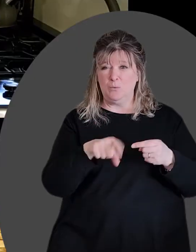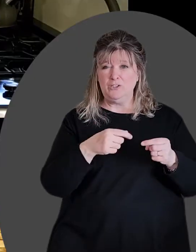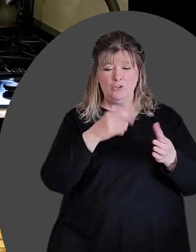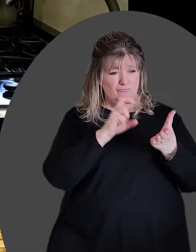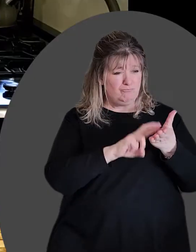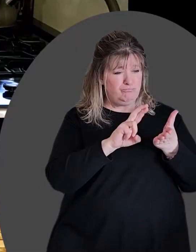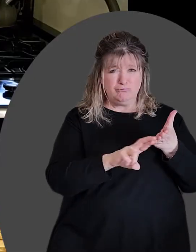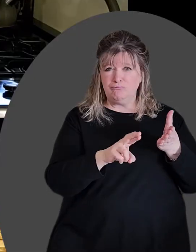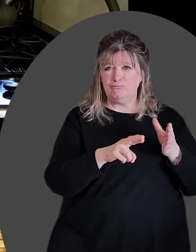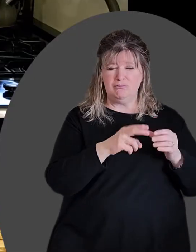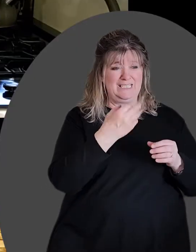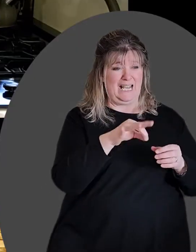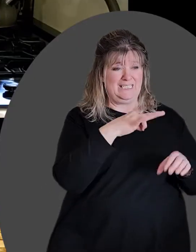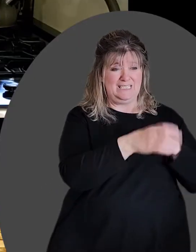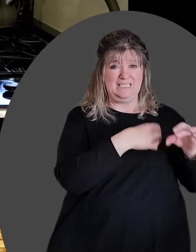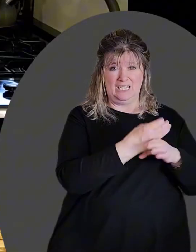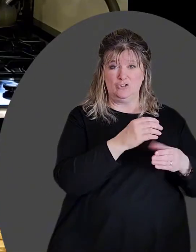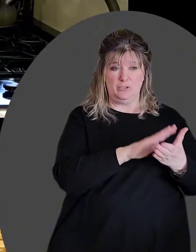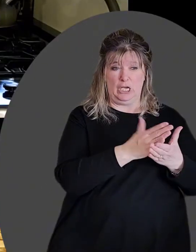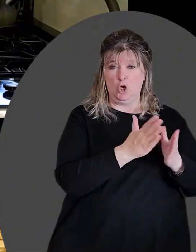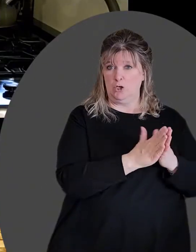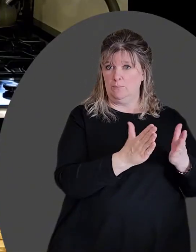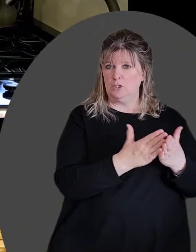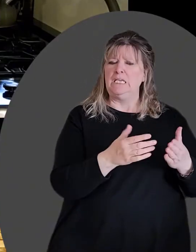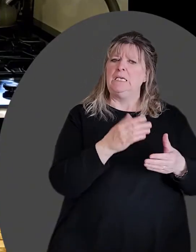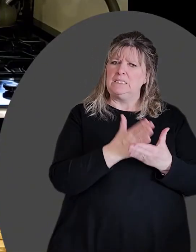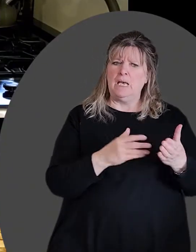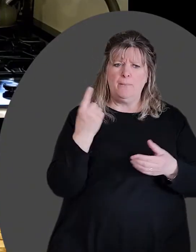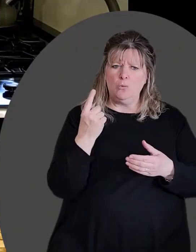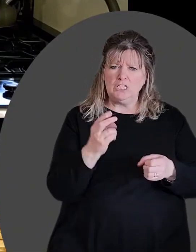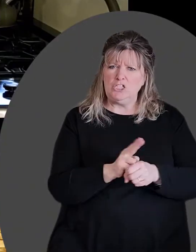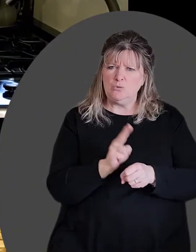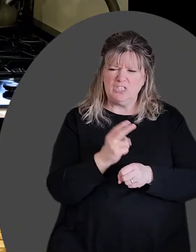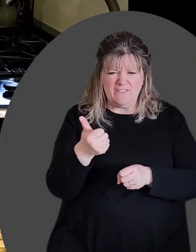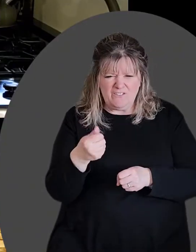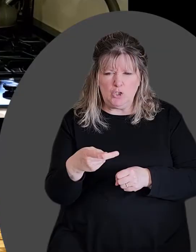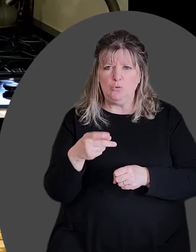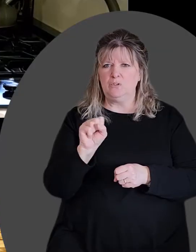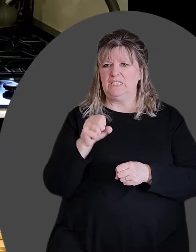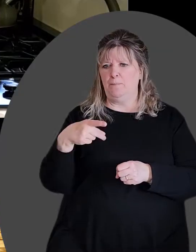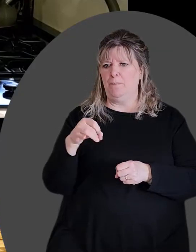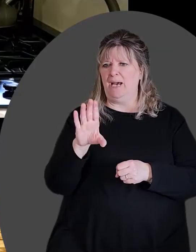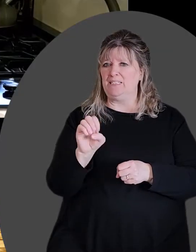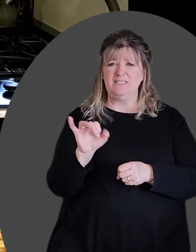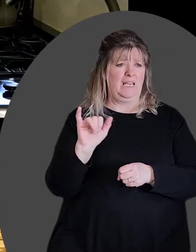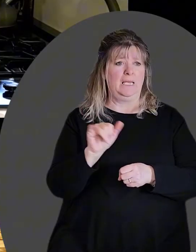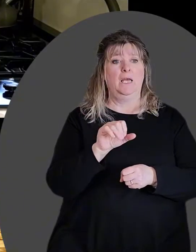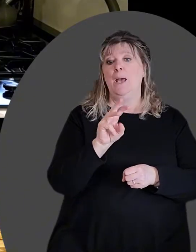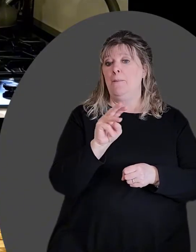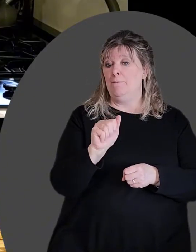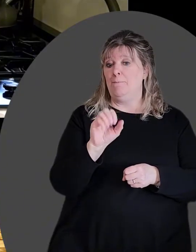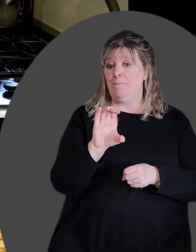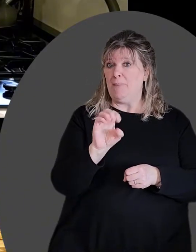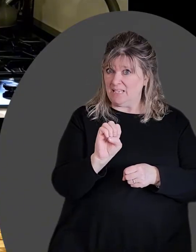some used only a few spices like mace and cloves and uh